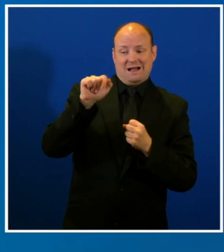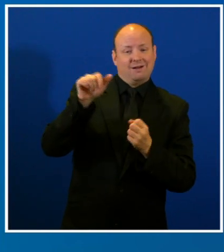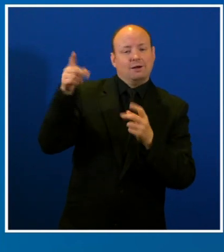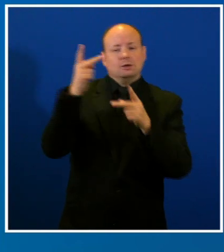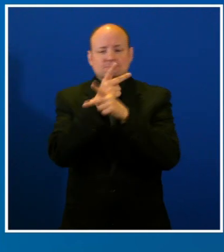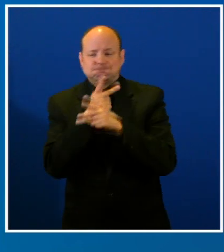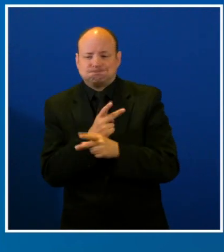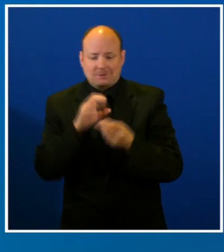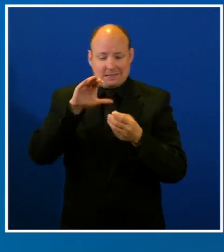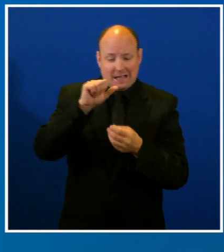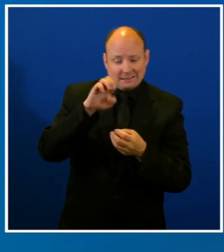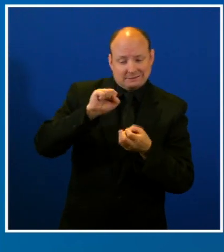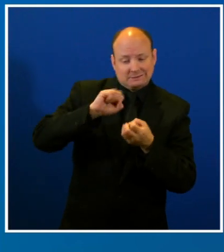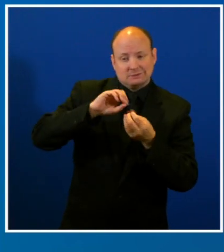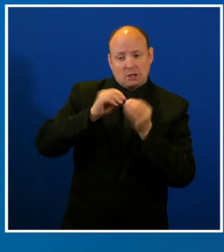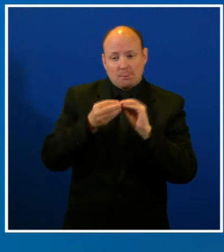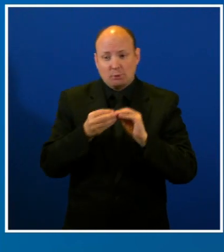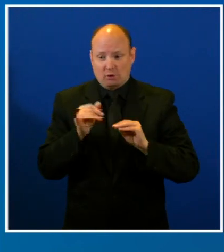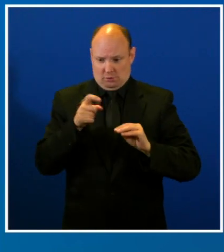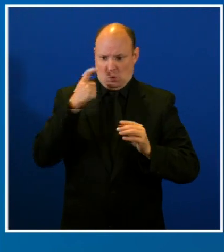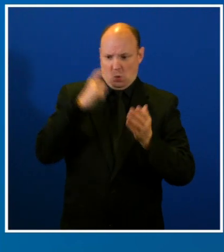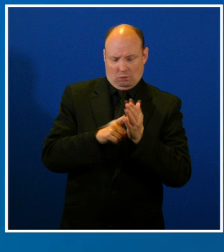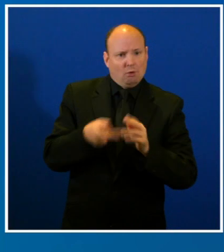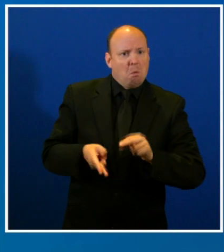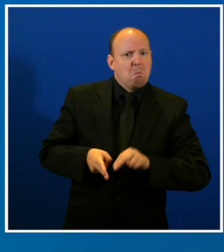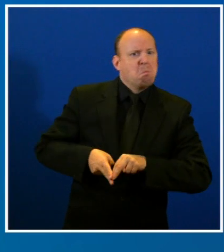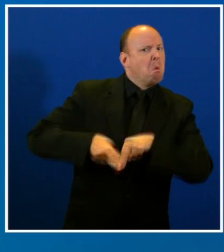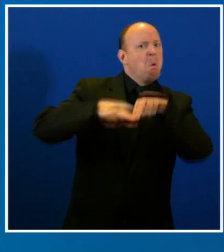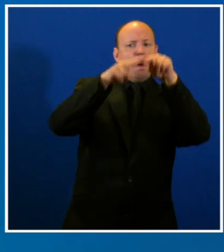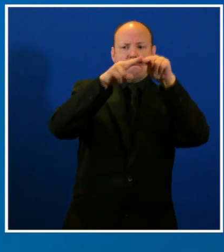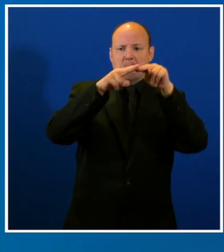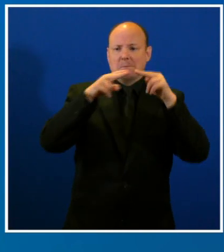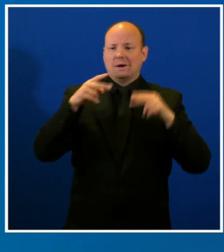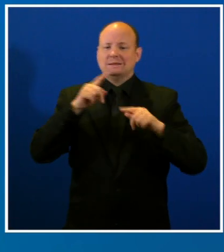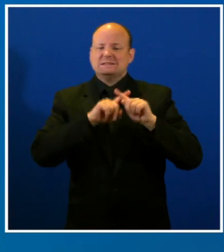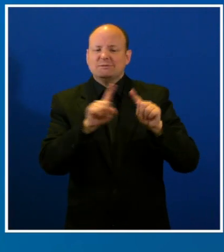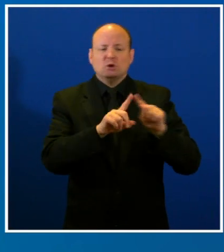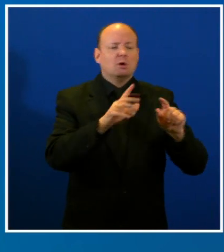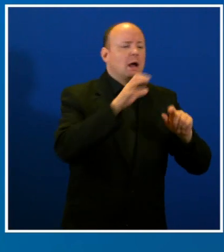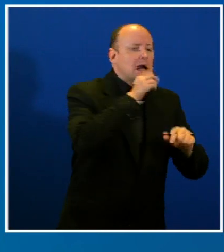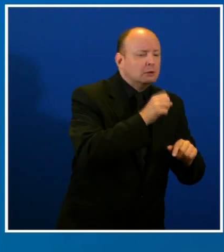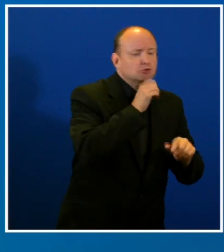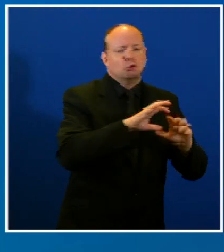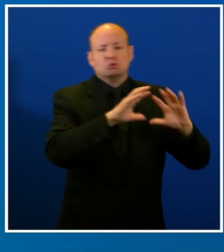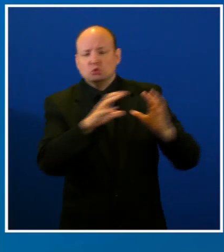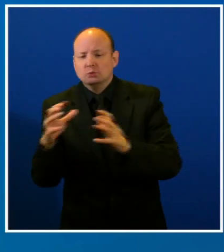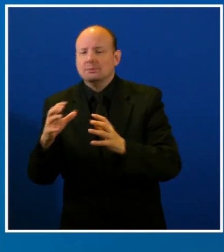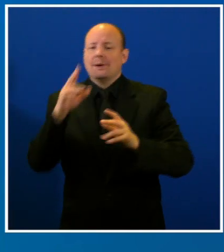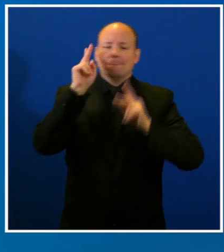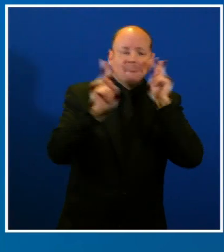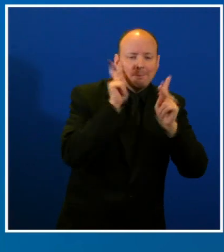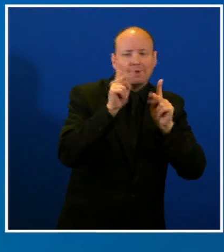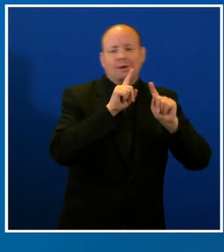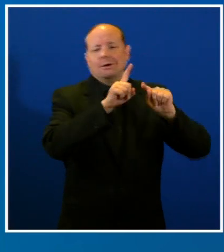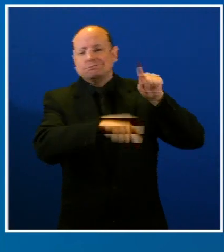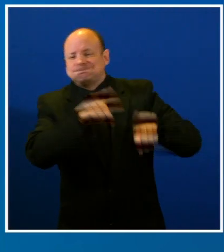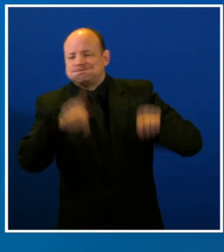increasing across age groups or demographics with those in the 20 to 49 years old as being